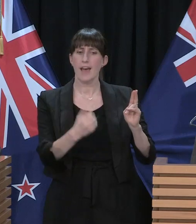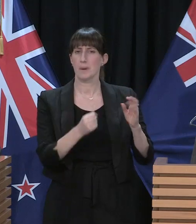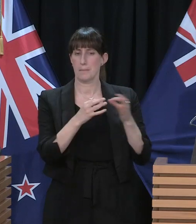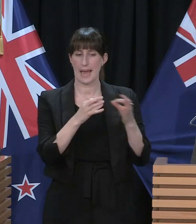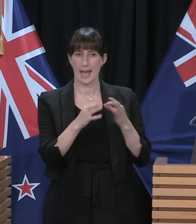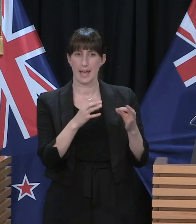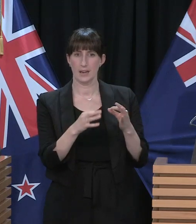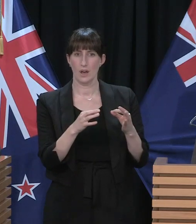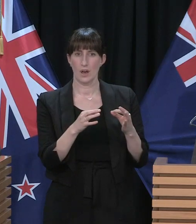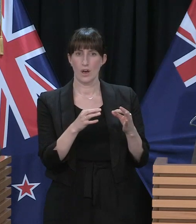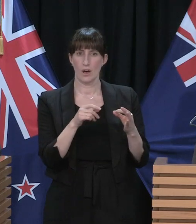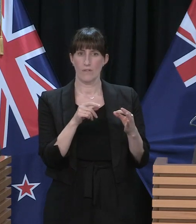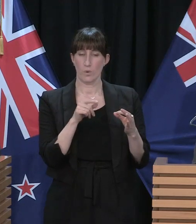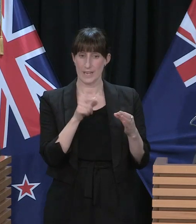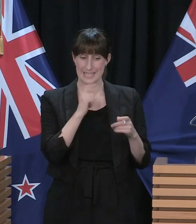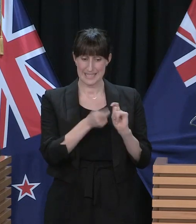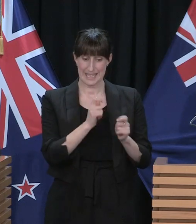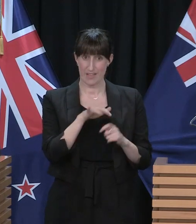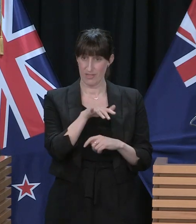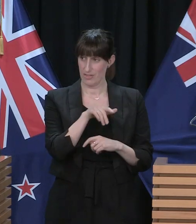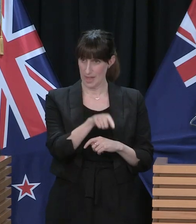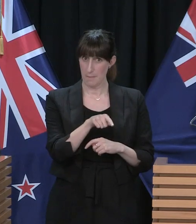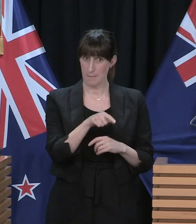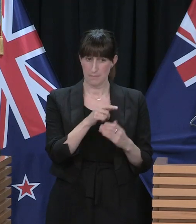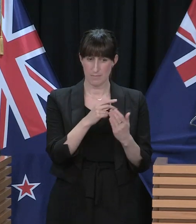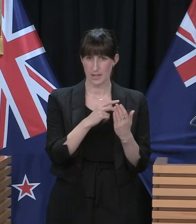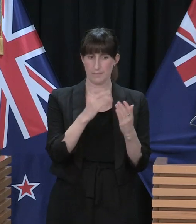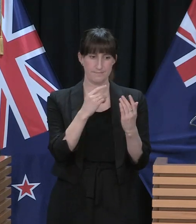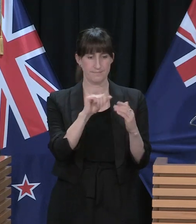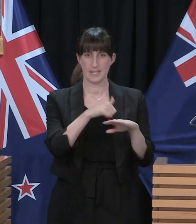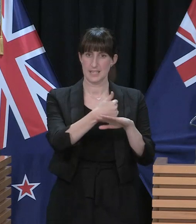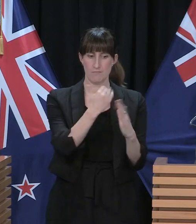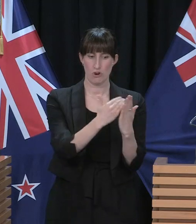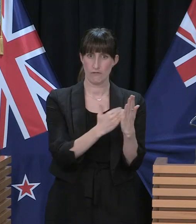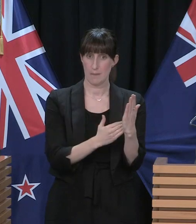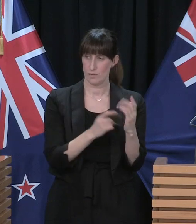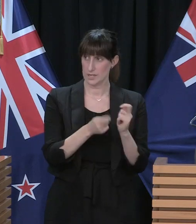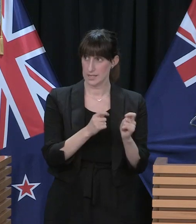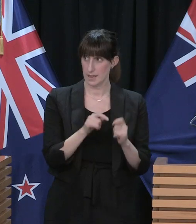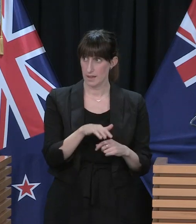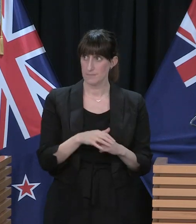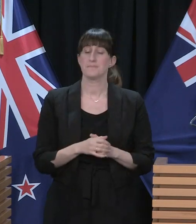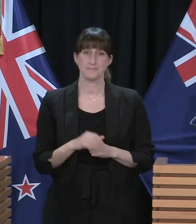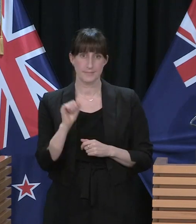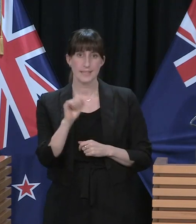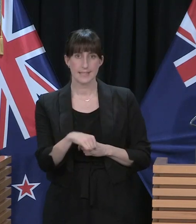What sort of surveillance programme for staff at the managed isolated facilities in regions?